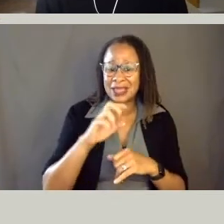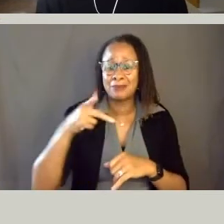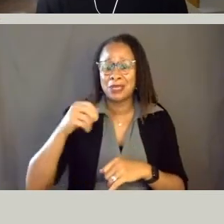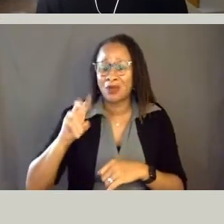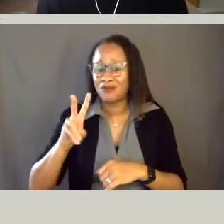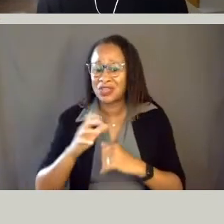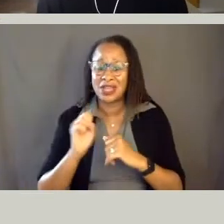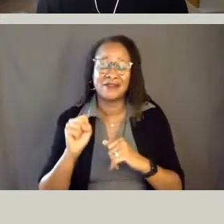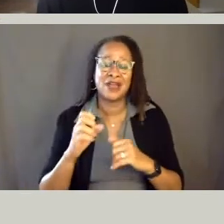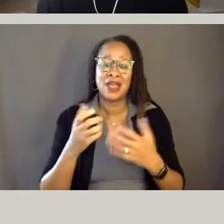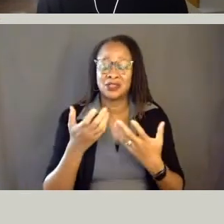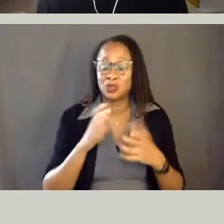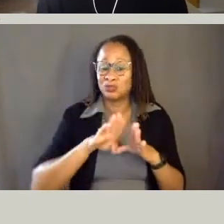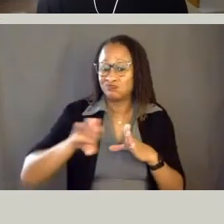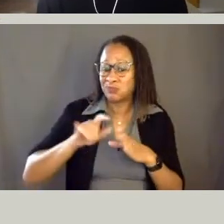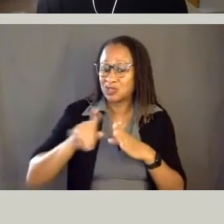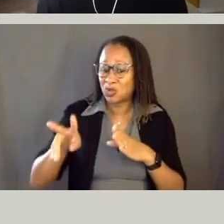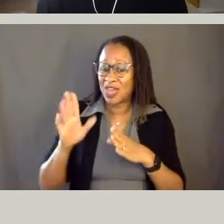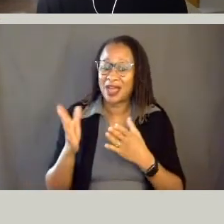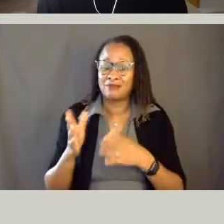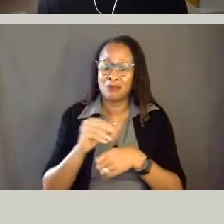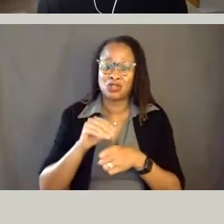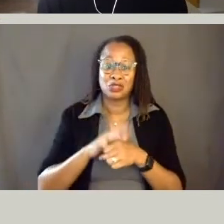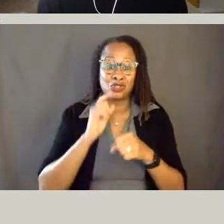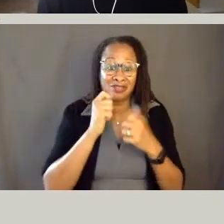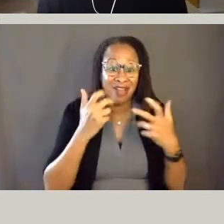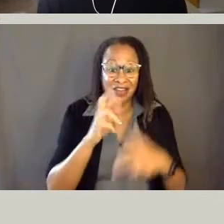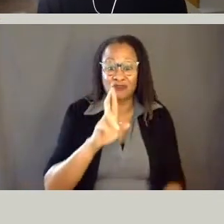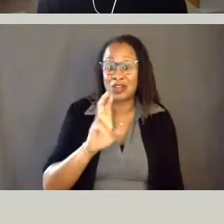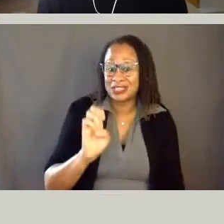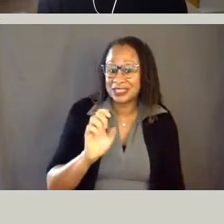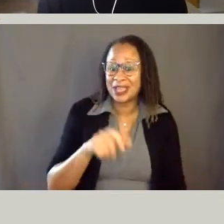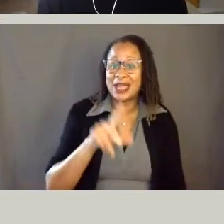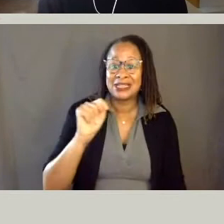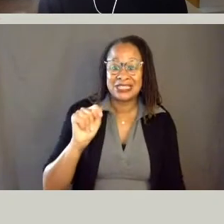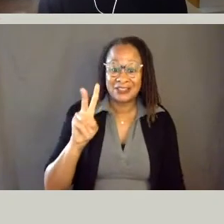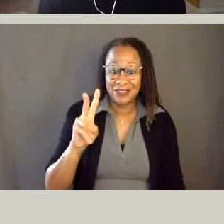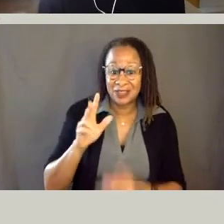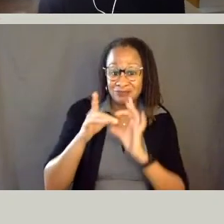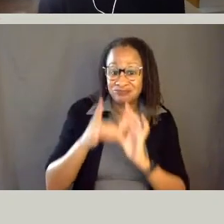So it's like, there's a lot of real estate there. Television wise, like actual broadcast wise,